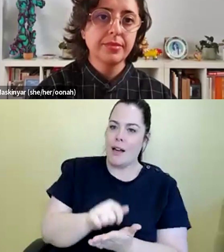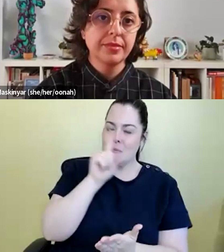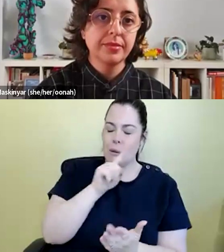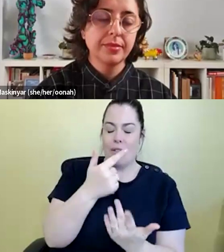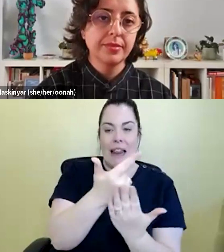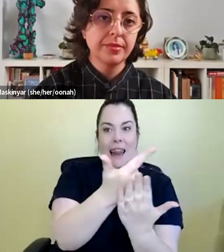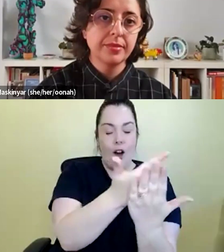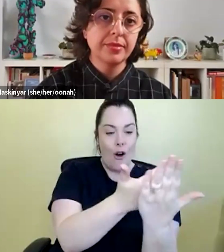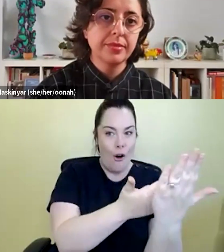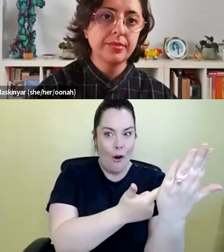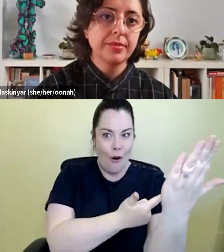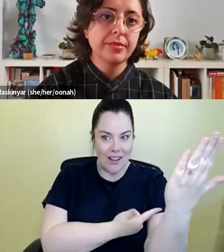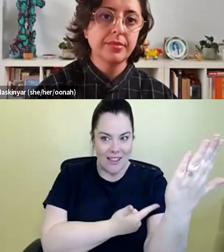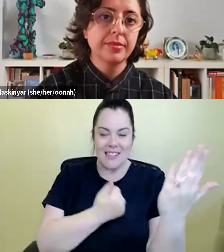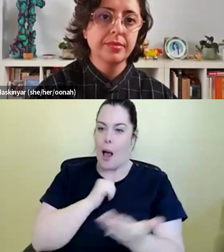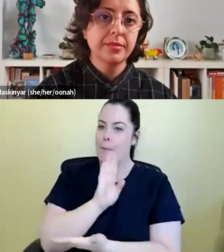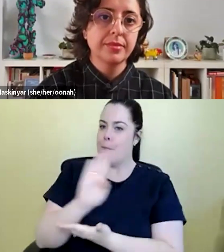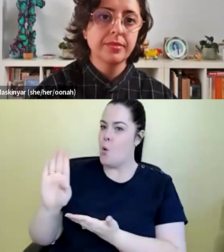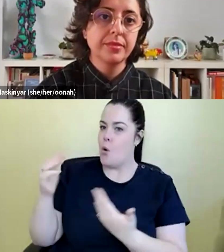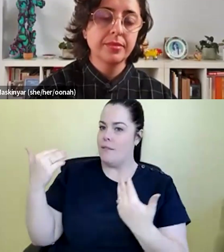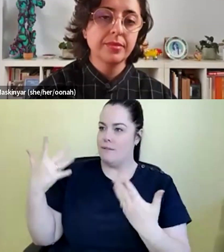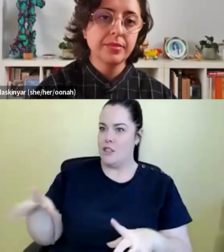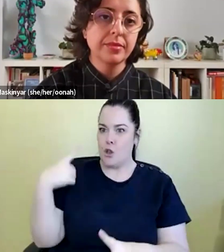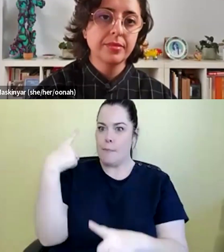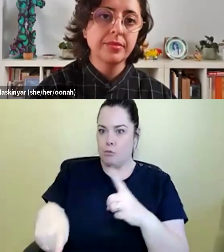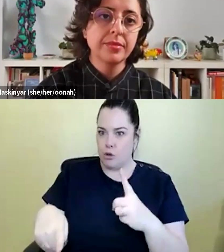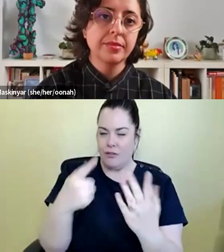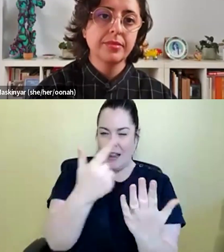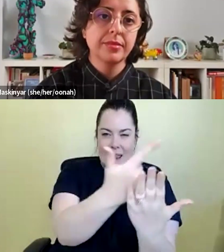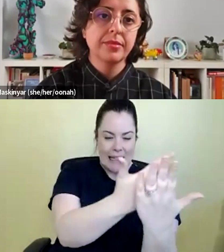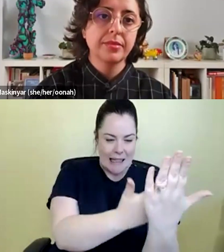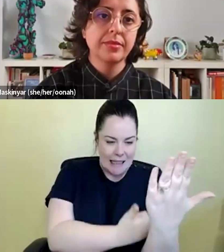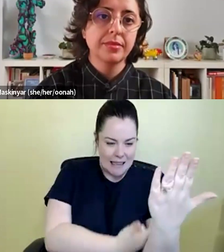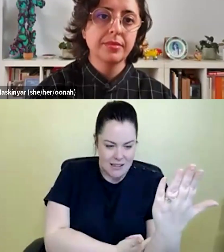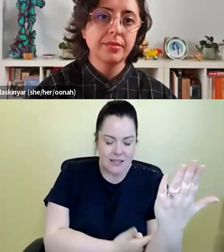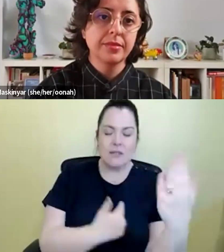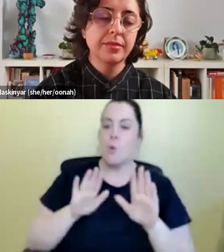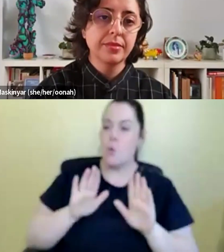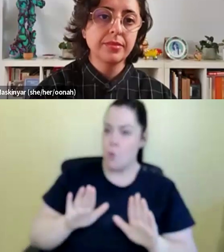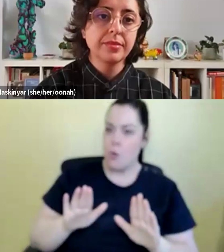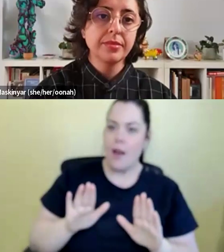has been approved by our board as part of this process. Once all the applications are in, we